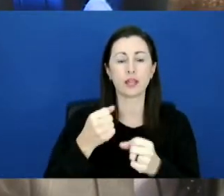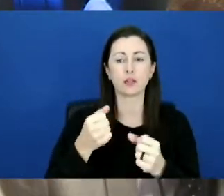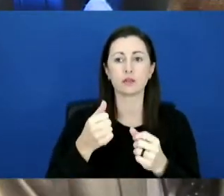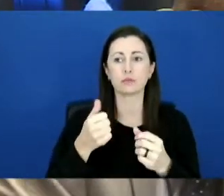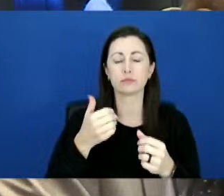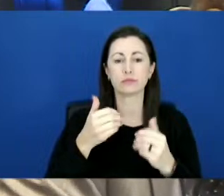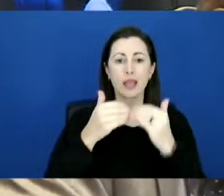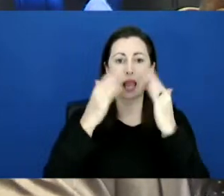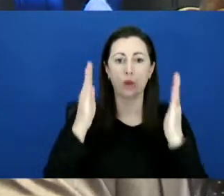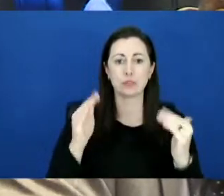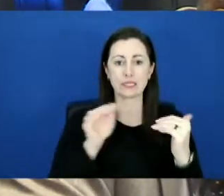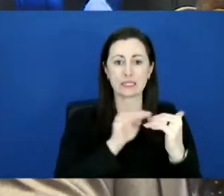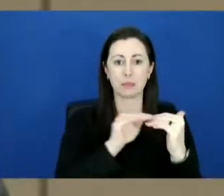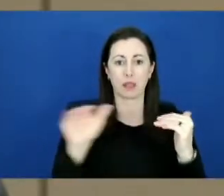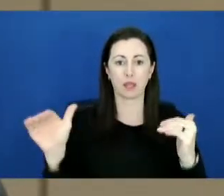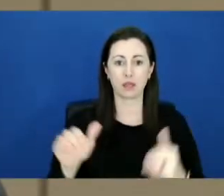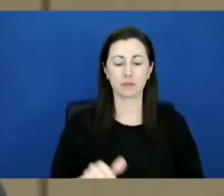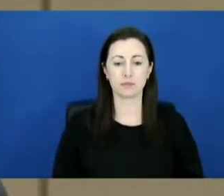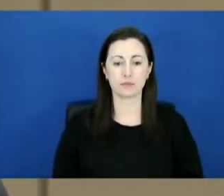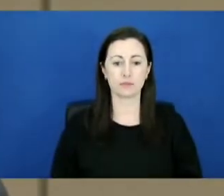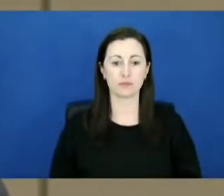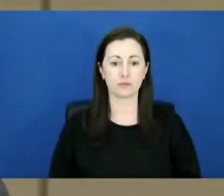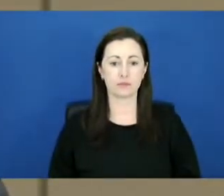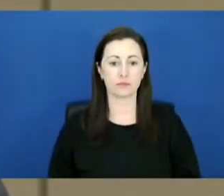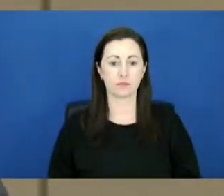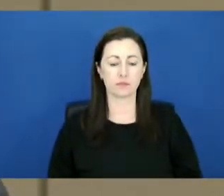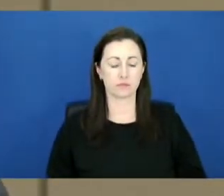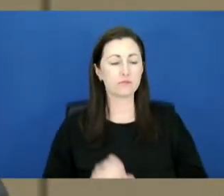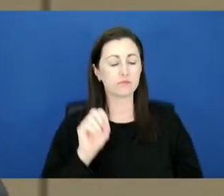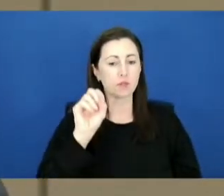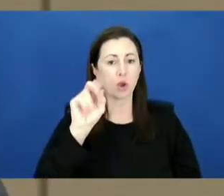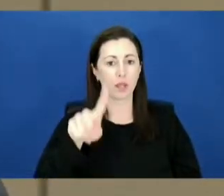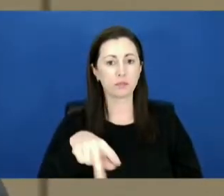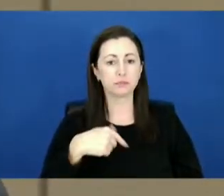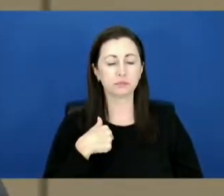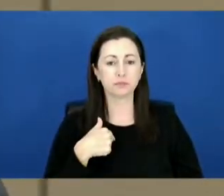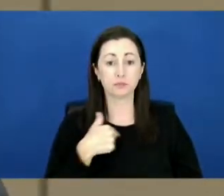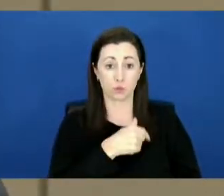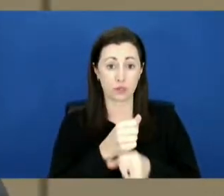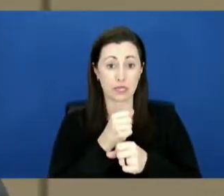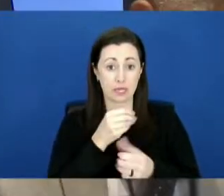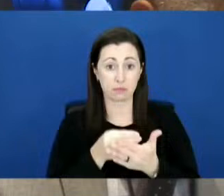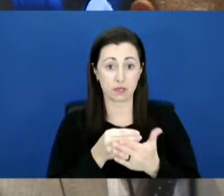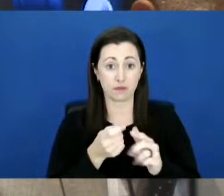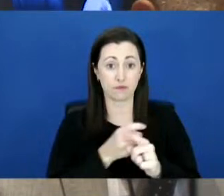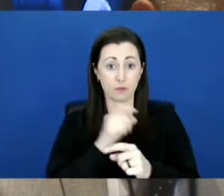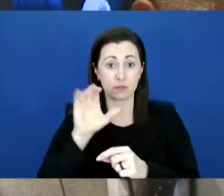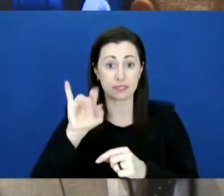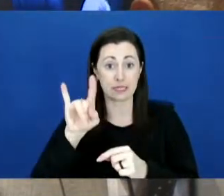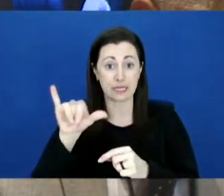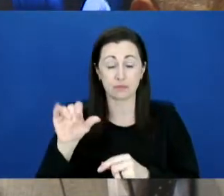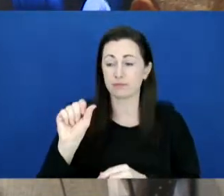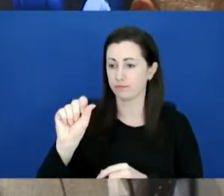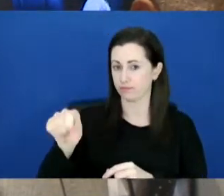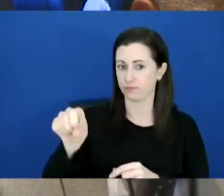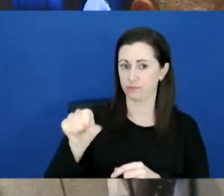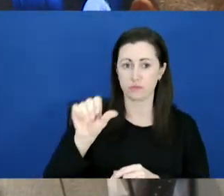USED. SHORT-TERM FINANCIAL ASSISTANCE TO CREATE GREATER HOUSING STABILITY. HOUSING